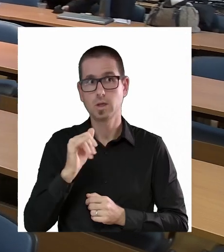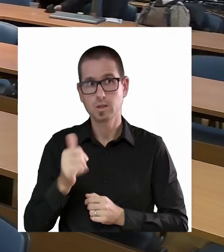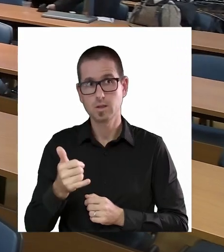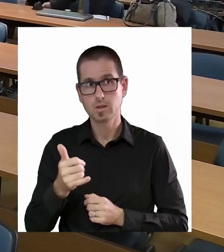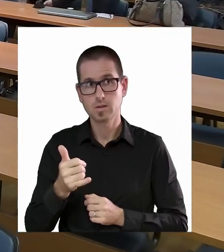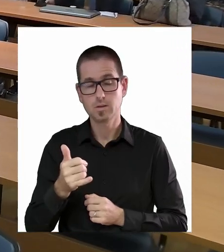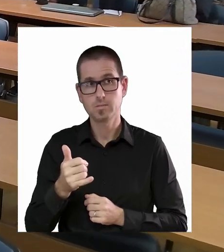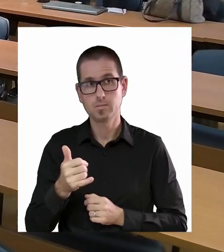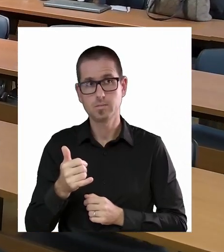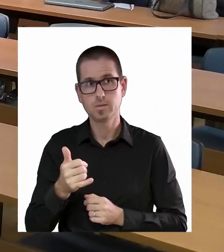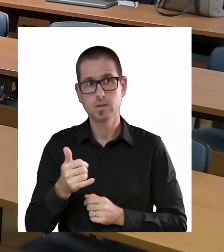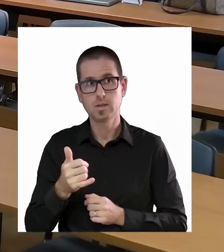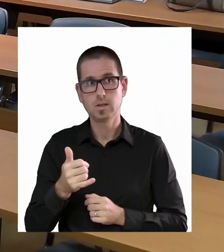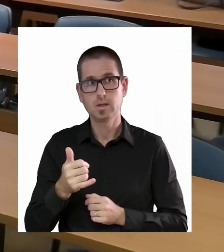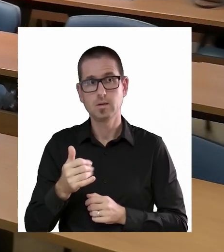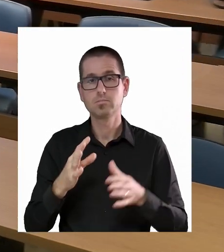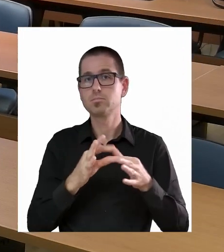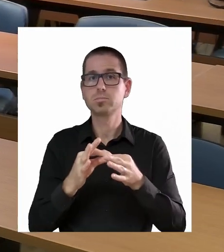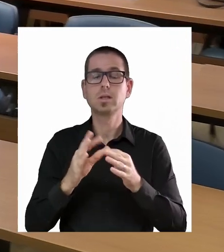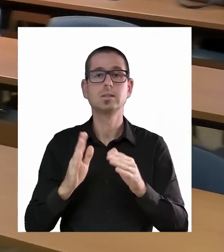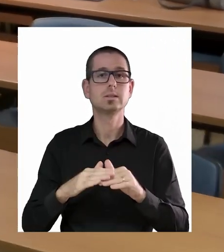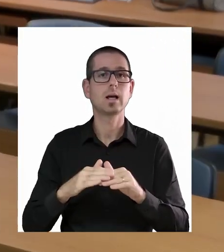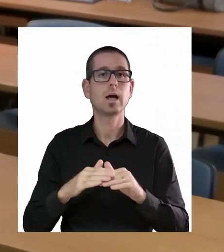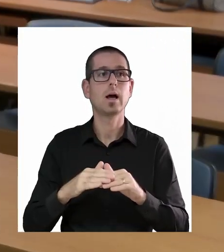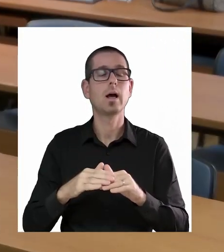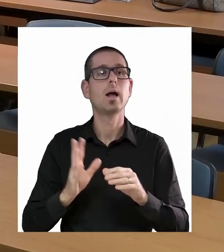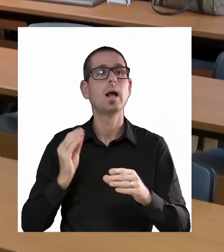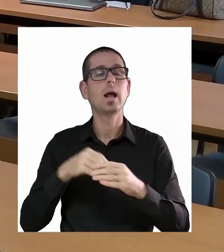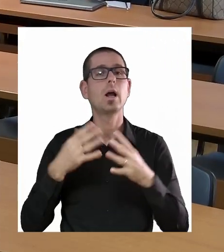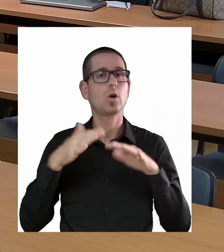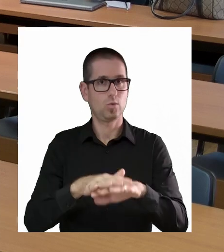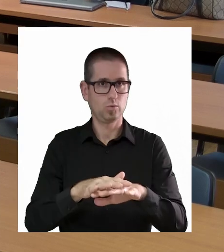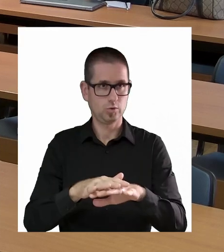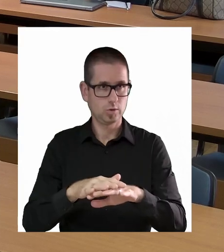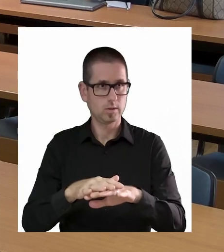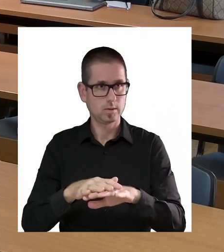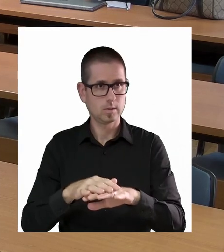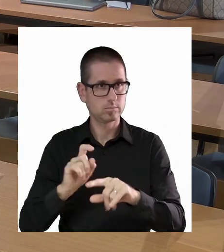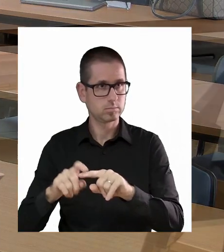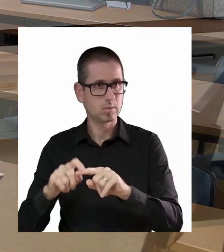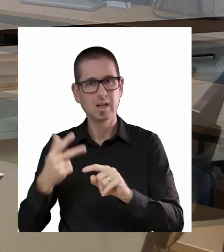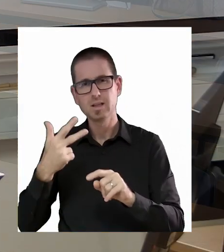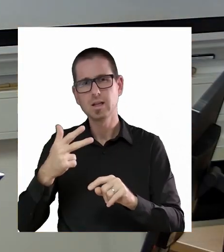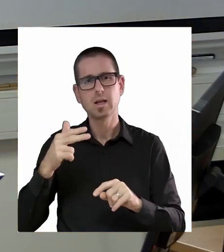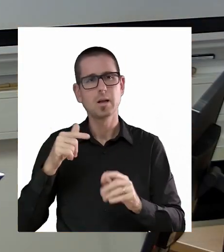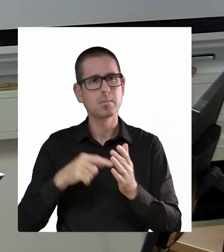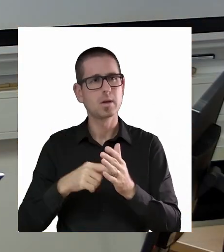set for inclusion website tool and materials on IT conformance to EN301 549 or at least